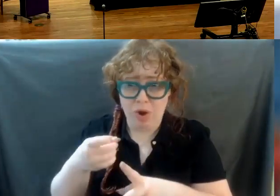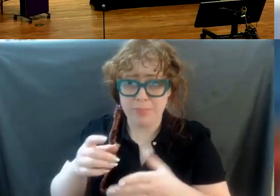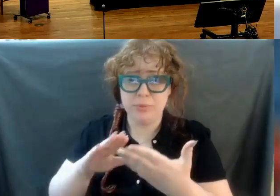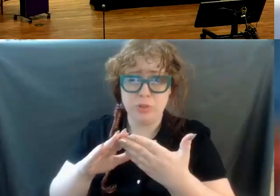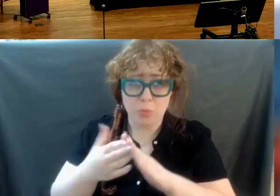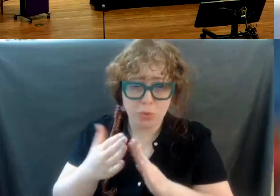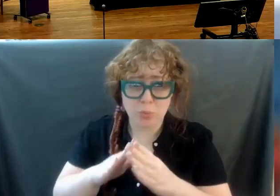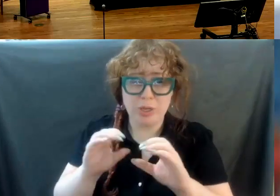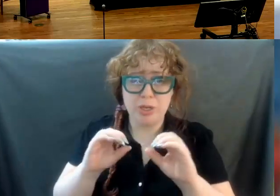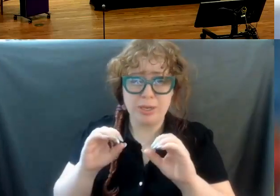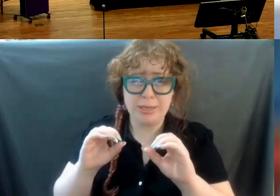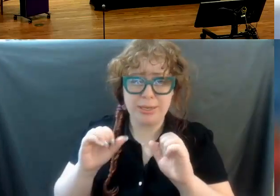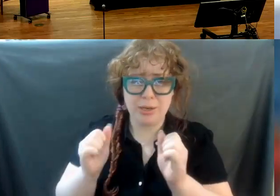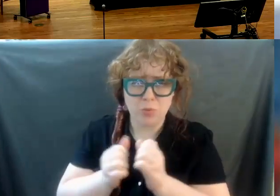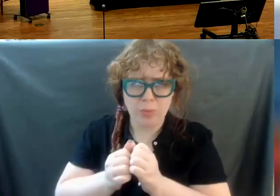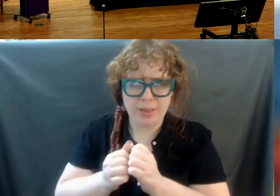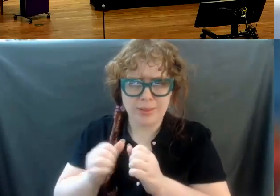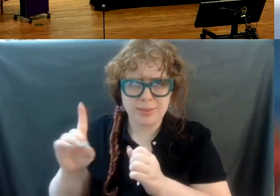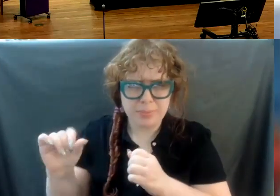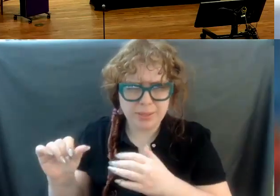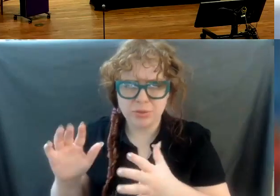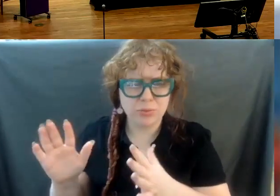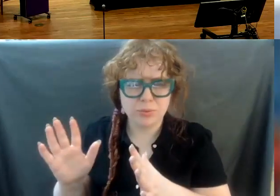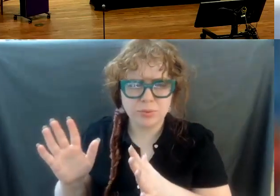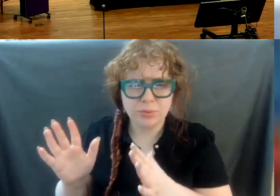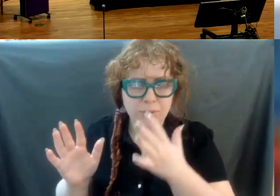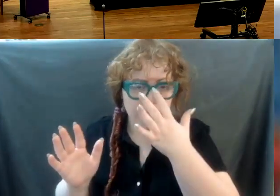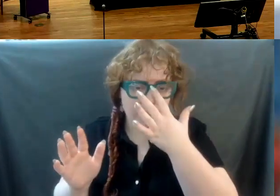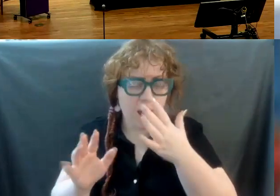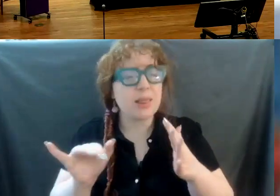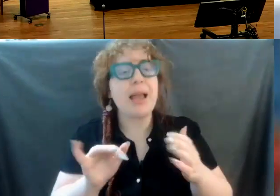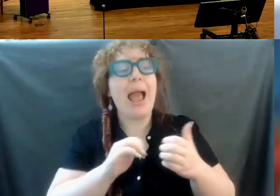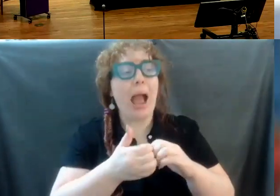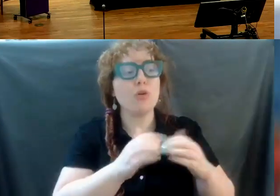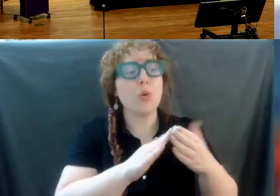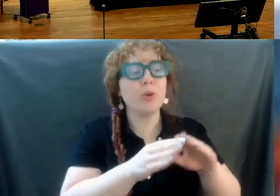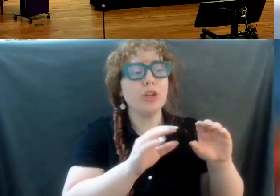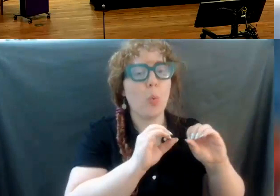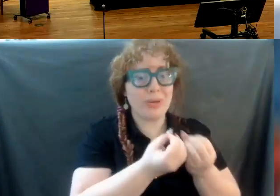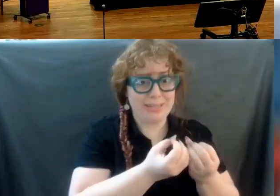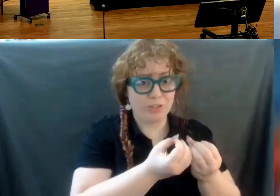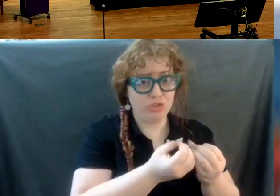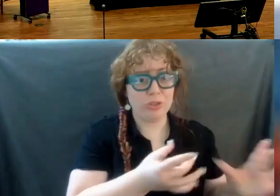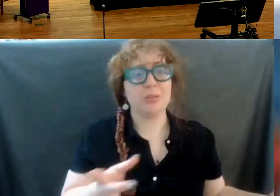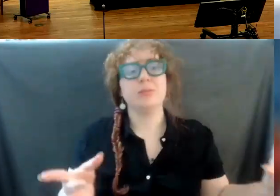community groups.